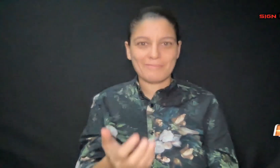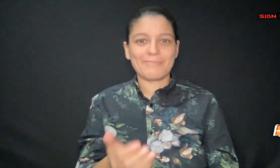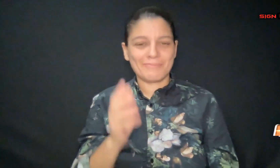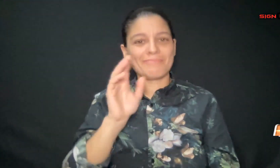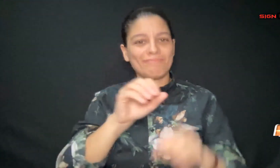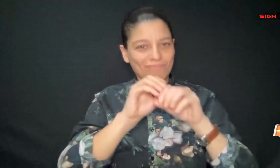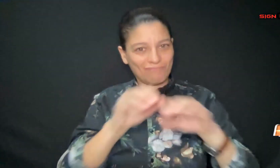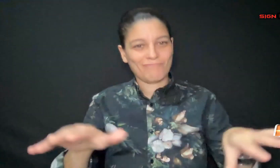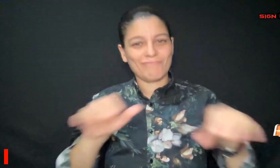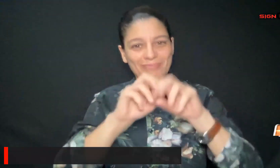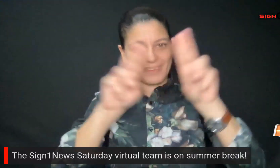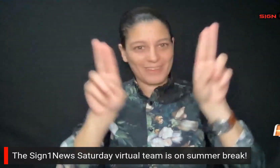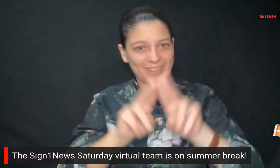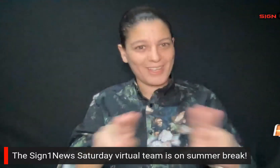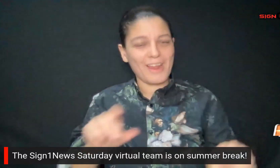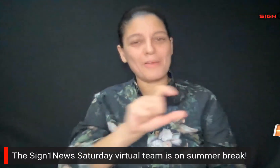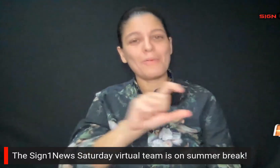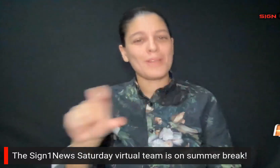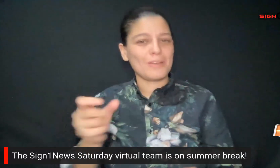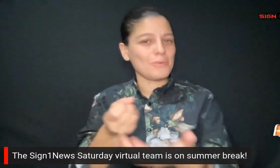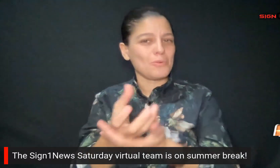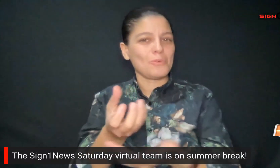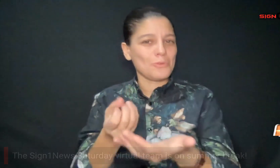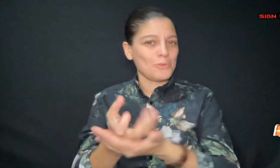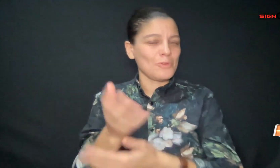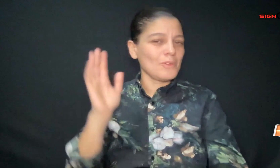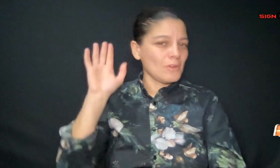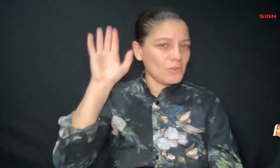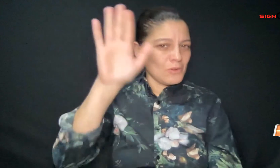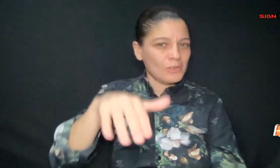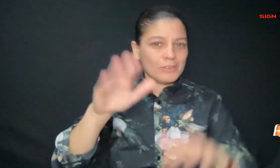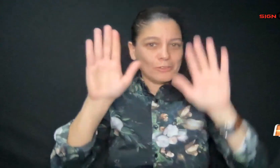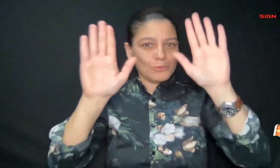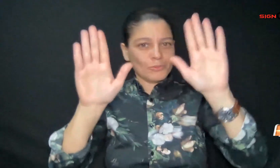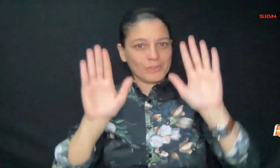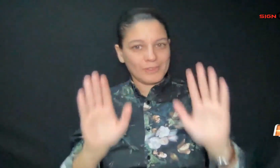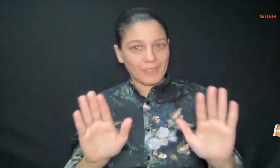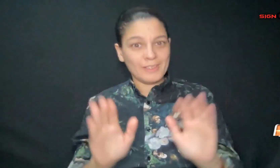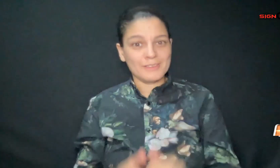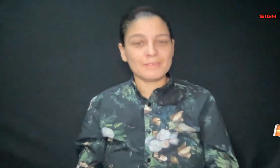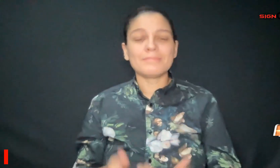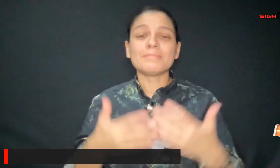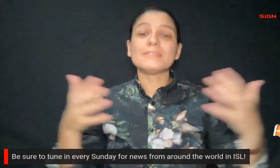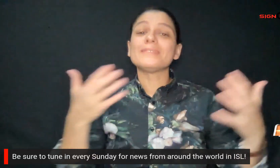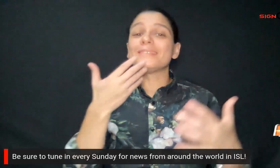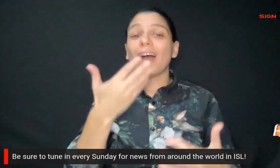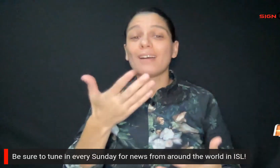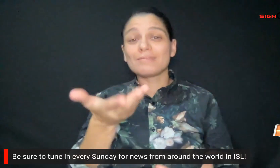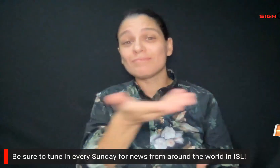will be broadcasting international news updates every Sunday a big thank you to our Sign1News